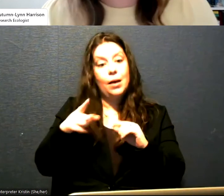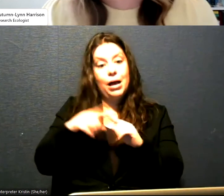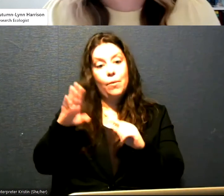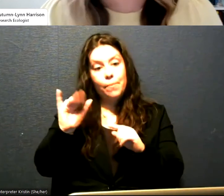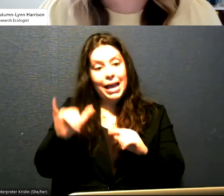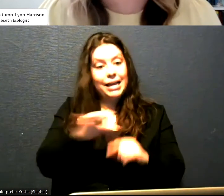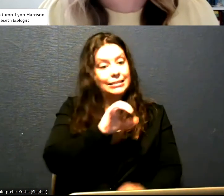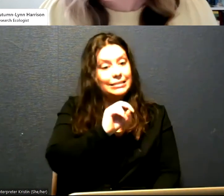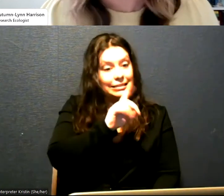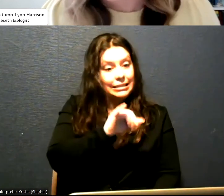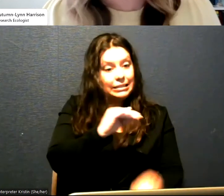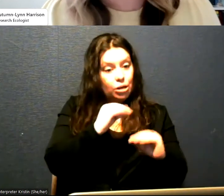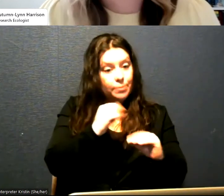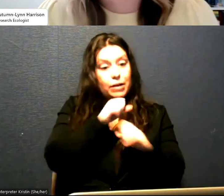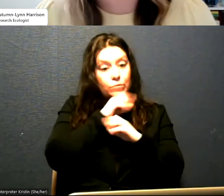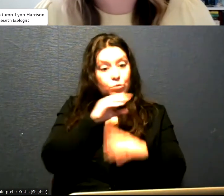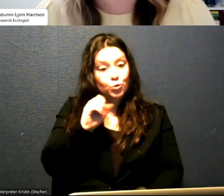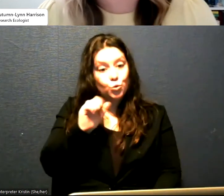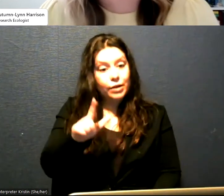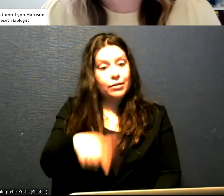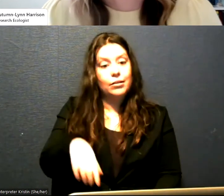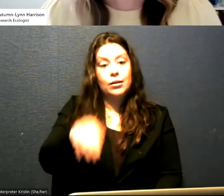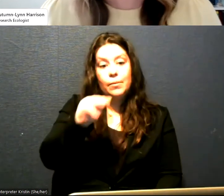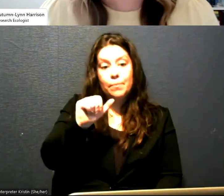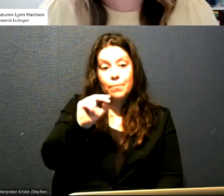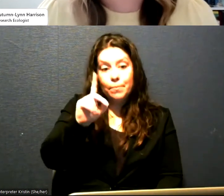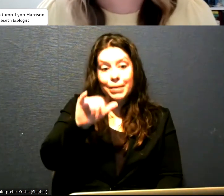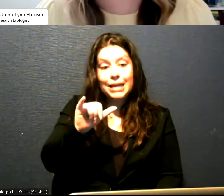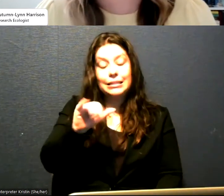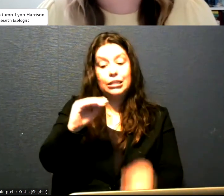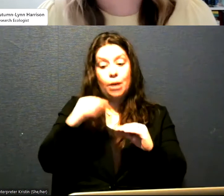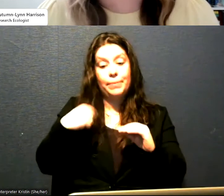Briggs taught me about wildlife. She was a wildlife manager but then I got to college and I had very